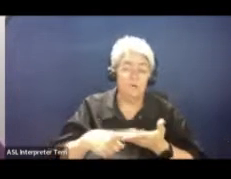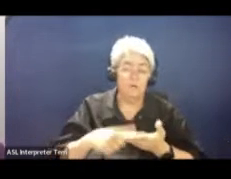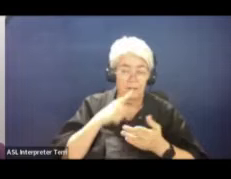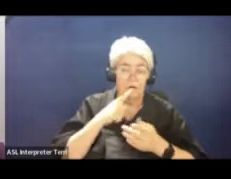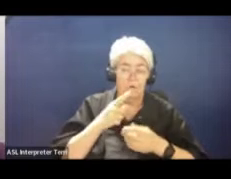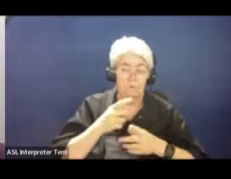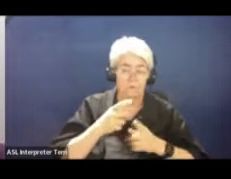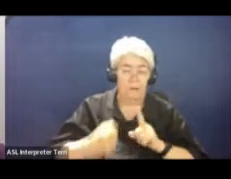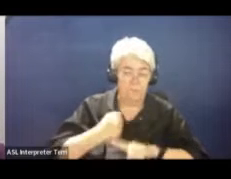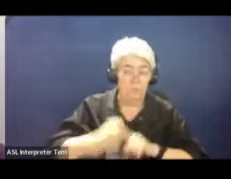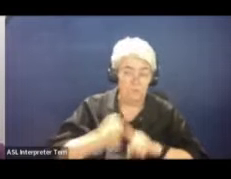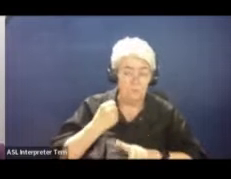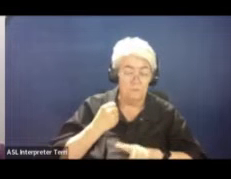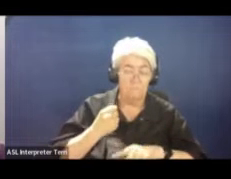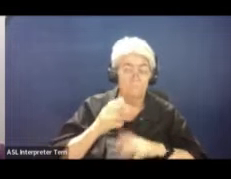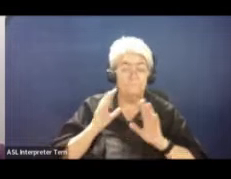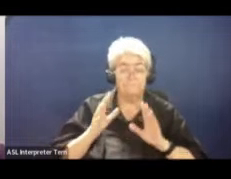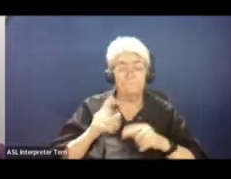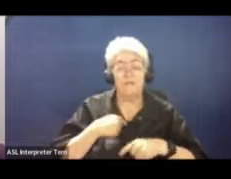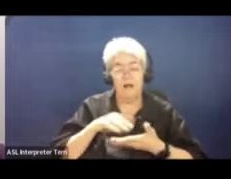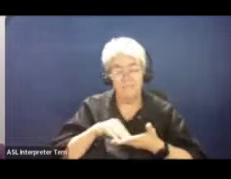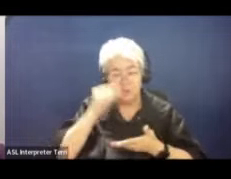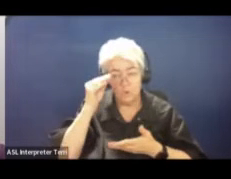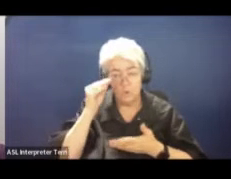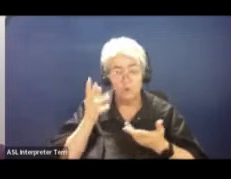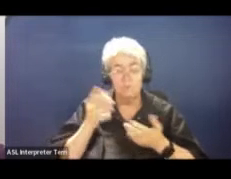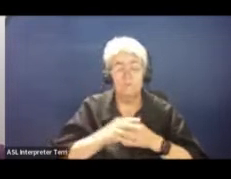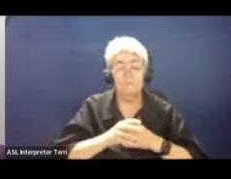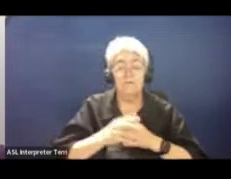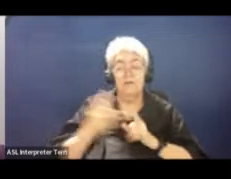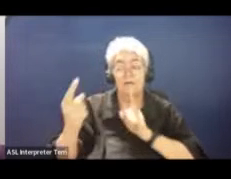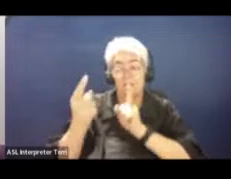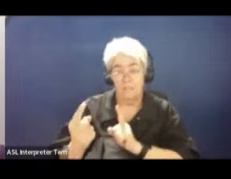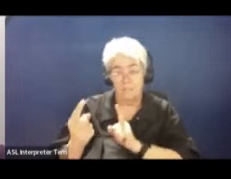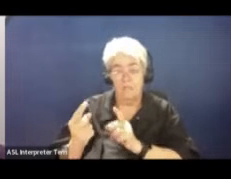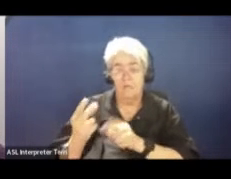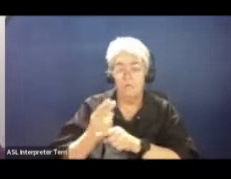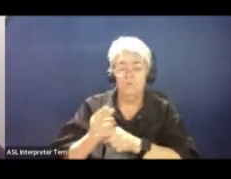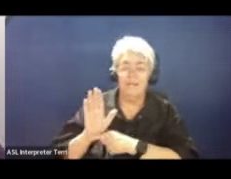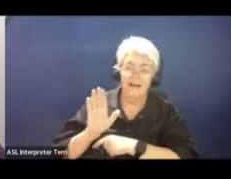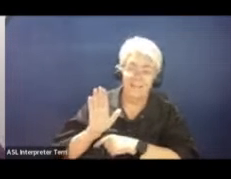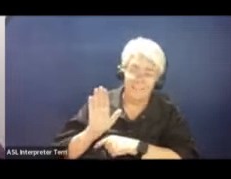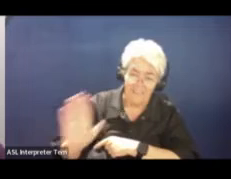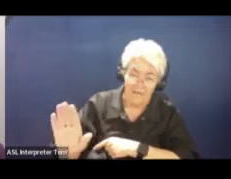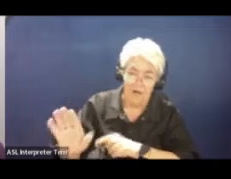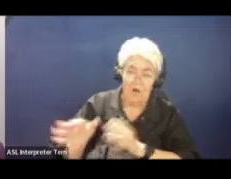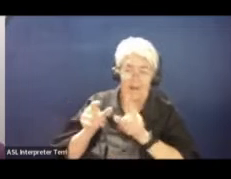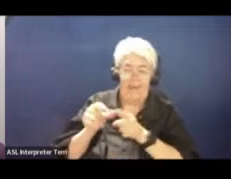learned in my experience is to use the person I'm meeting with use their language. For me, this